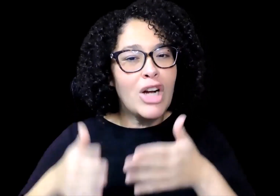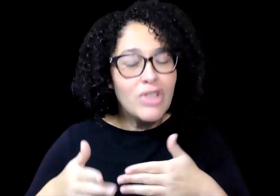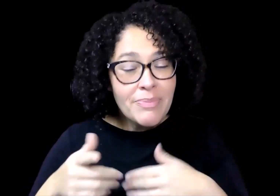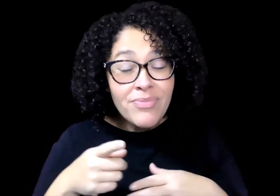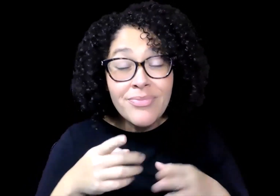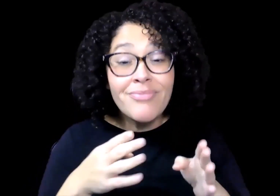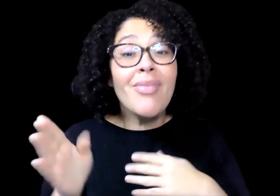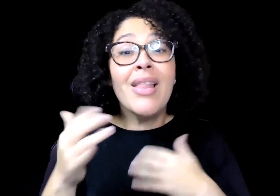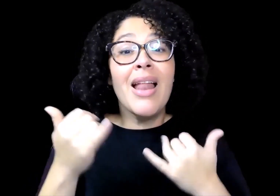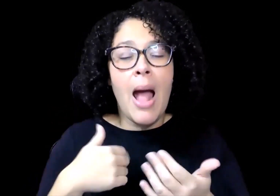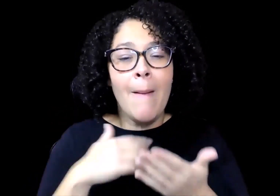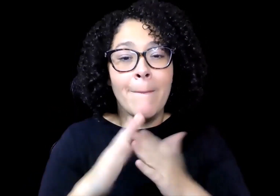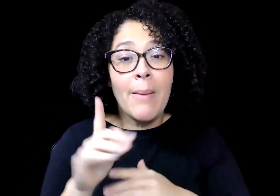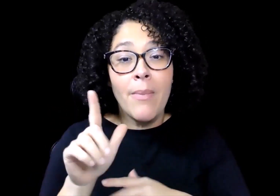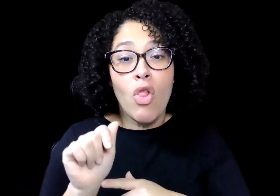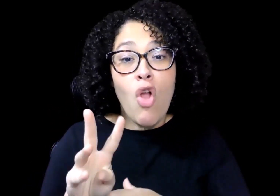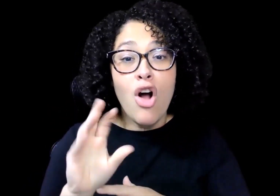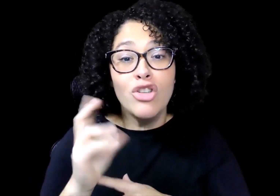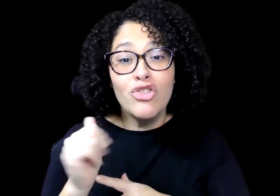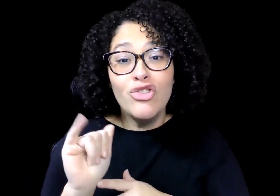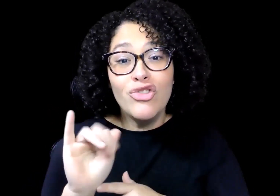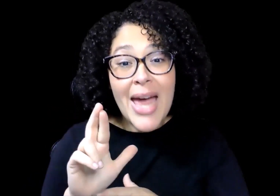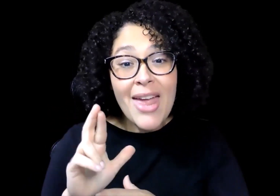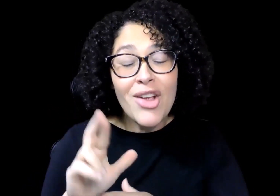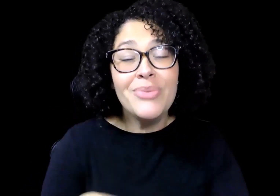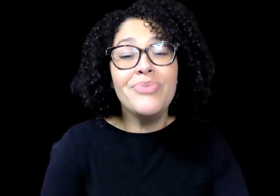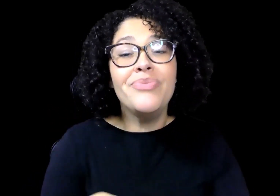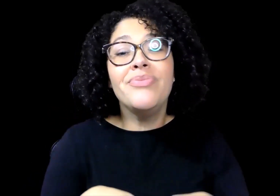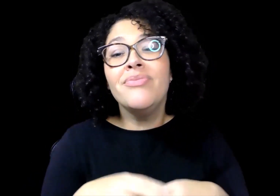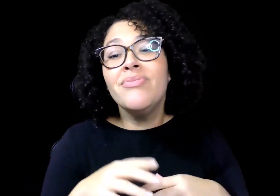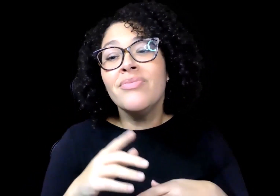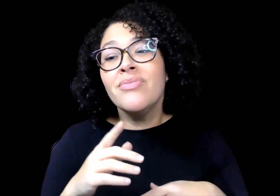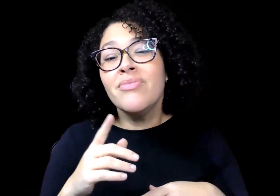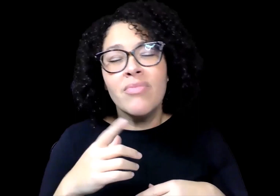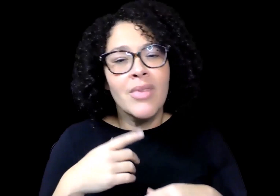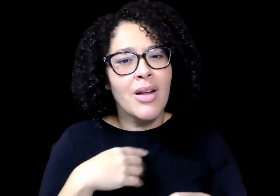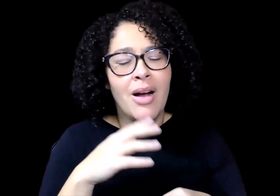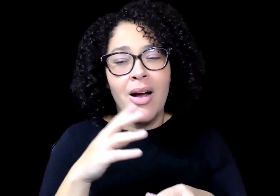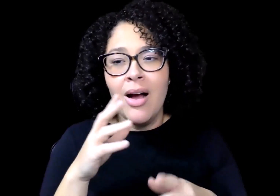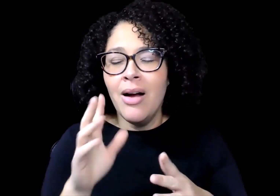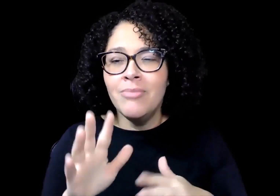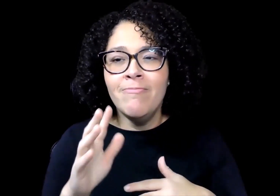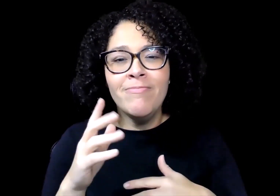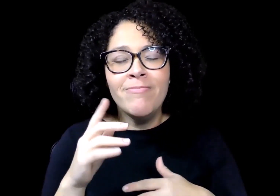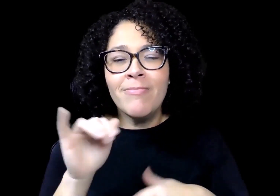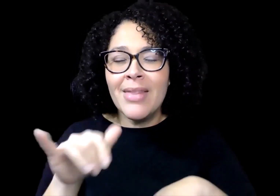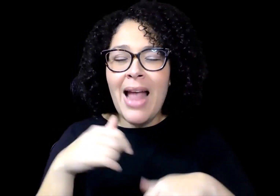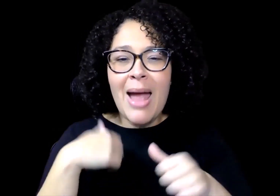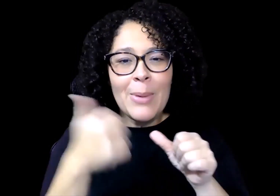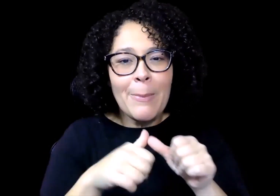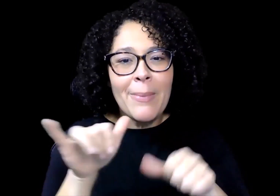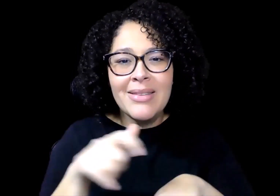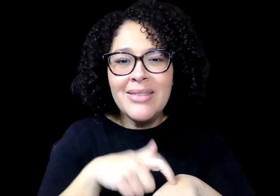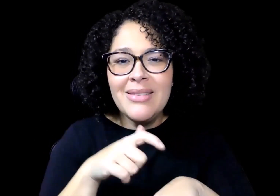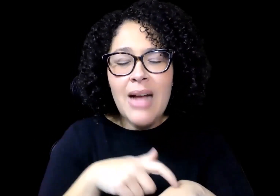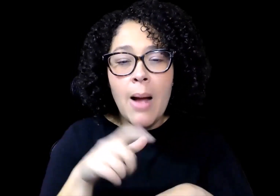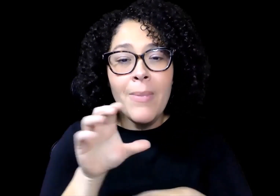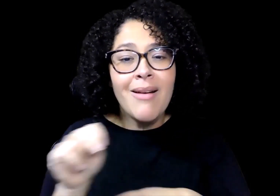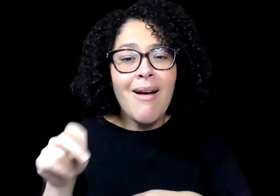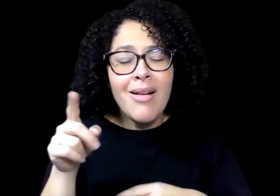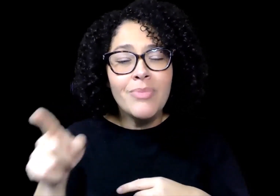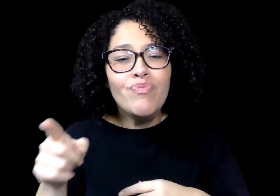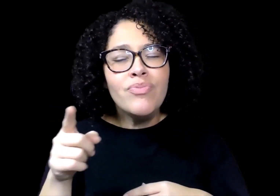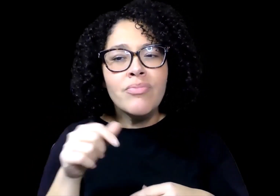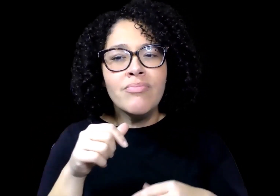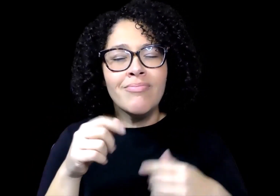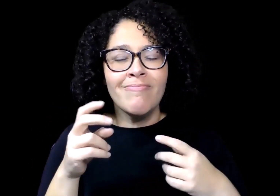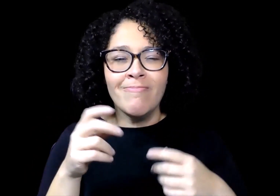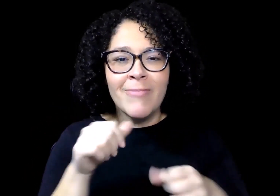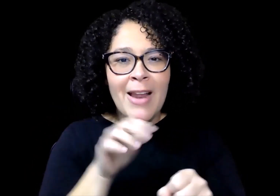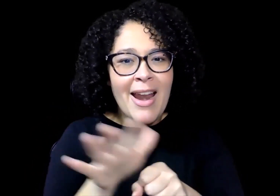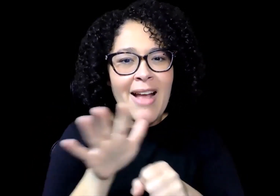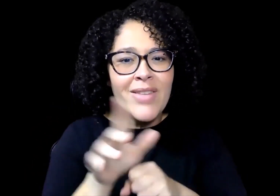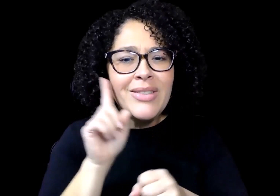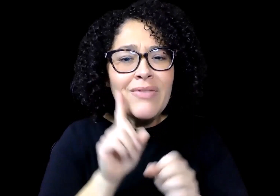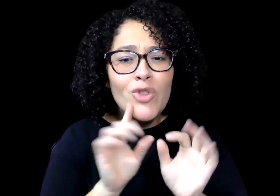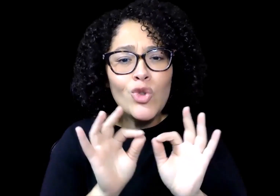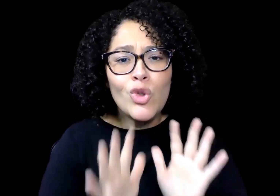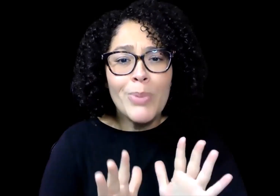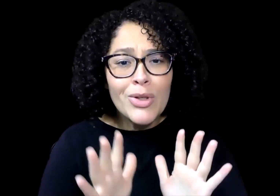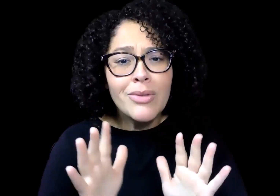program and now I'm the chair of the law division and I do remember back in the day there just